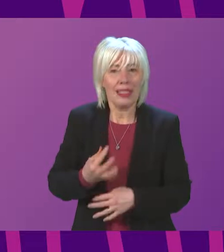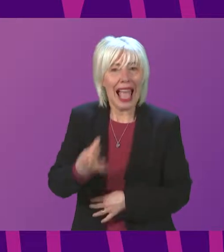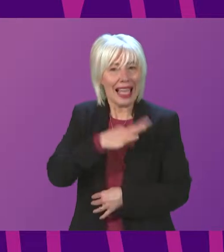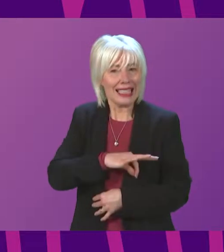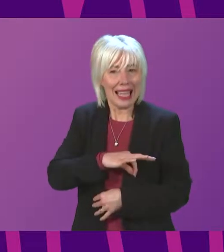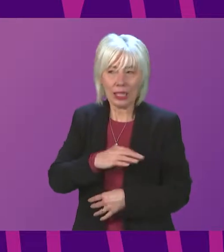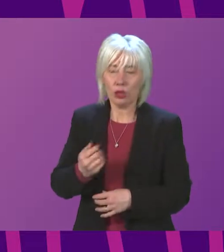priorities.